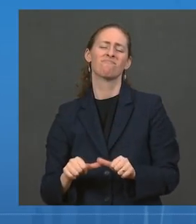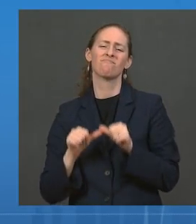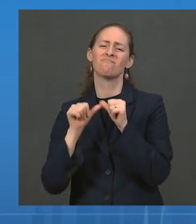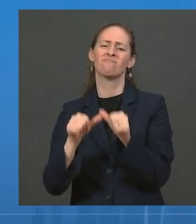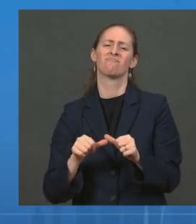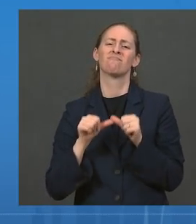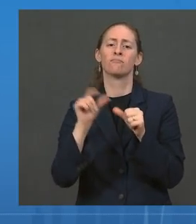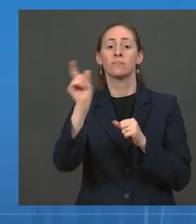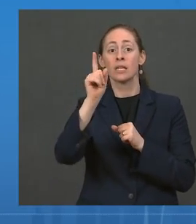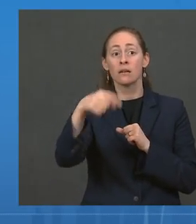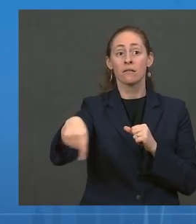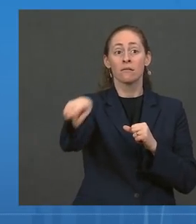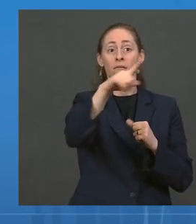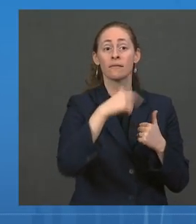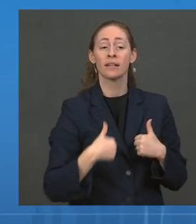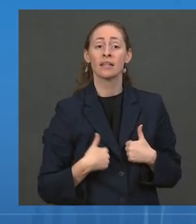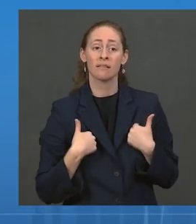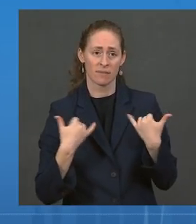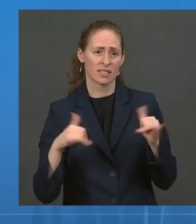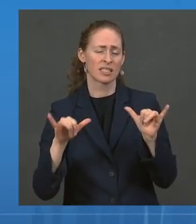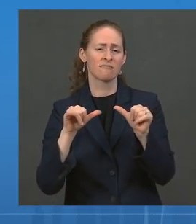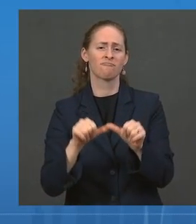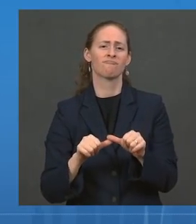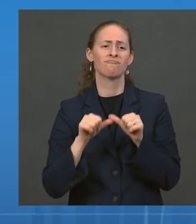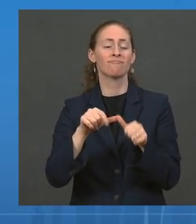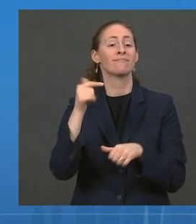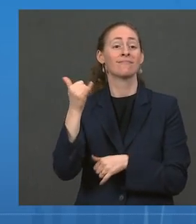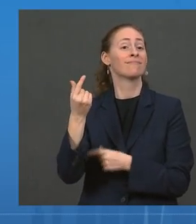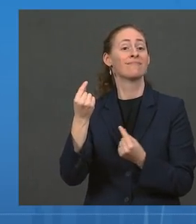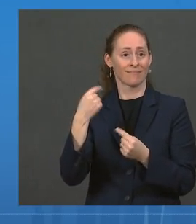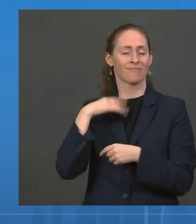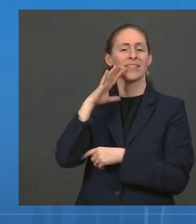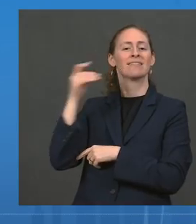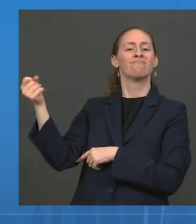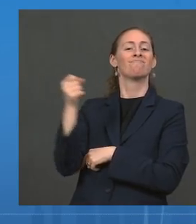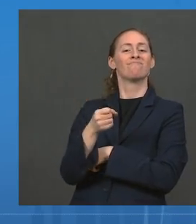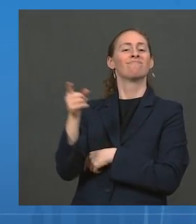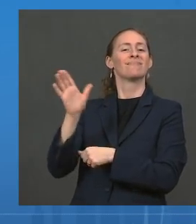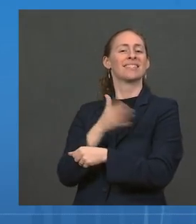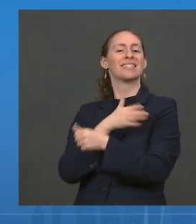the singer and philanthropist Ciara to the White House, where she will participate in a roundtable